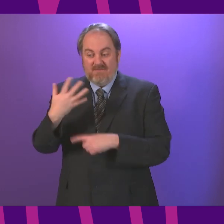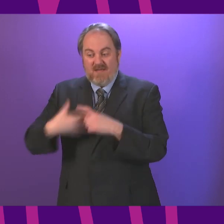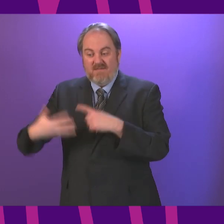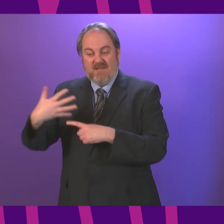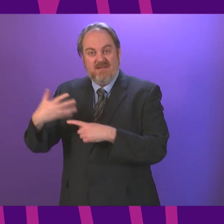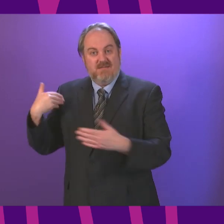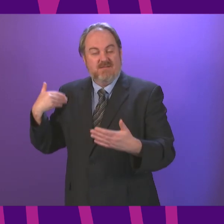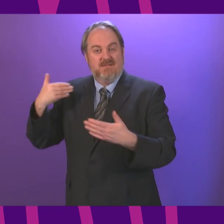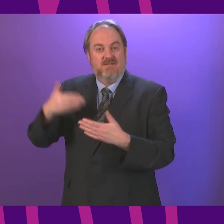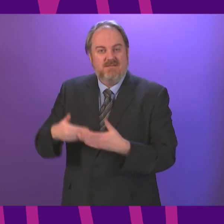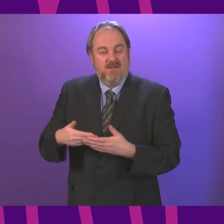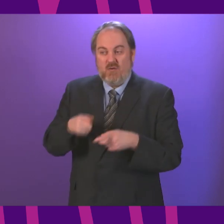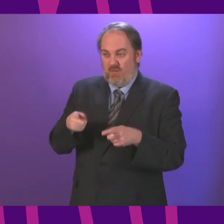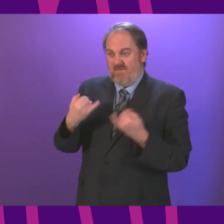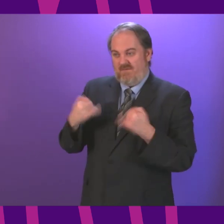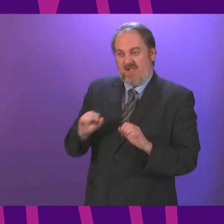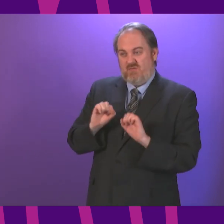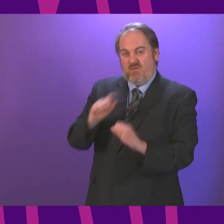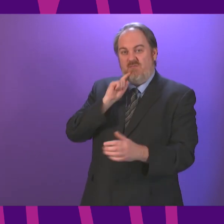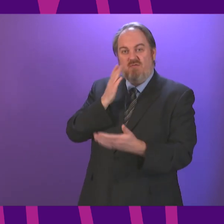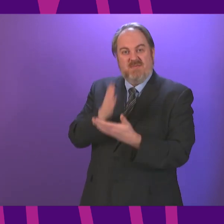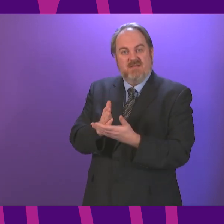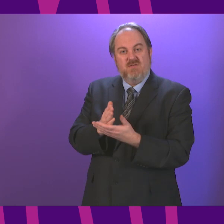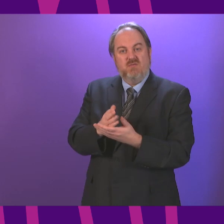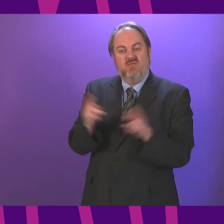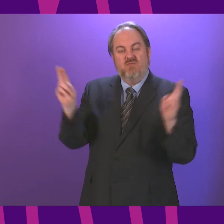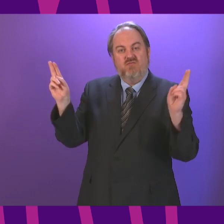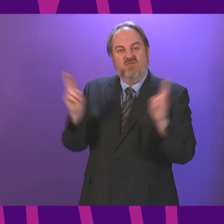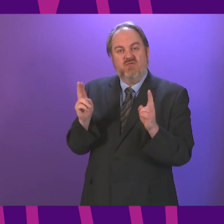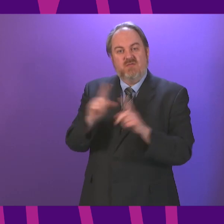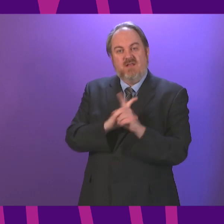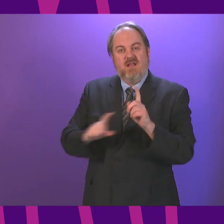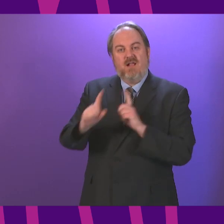its own manifesto pledge to reduce class sizes and, despite the spin that we heard earlier,